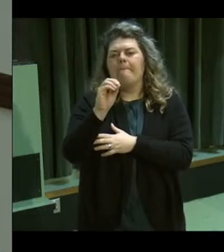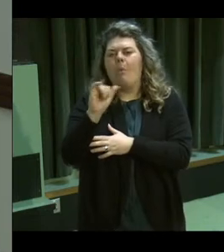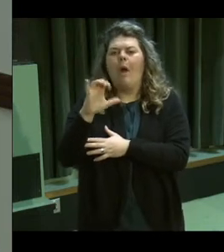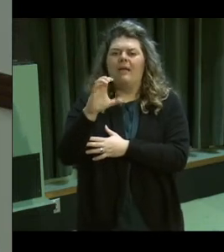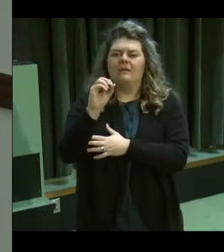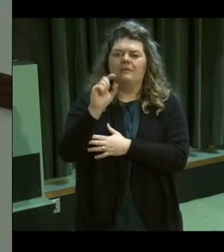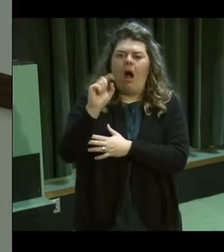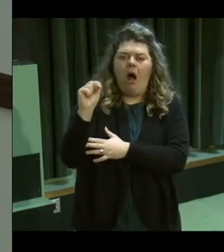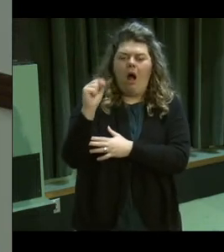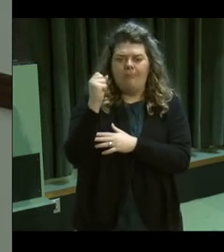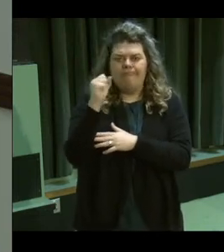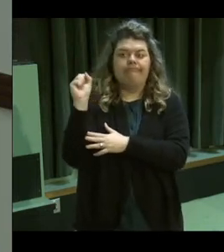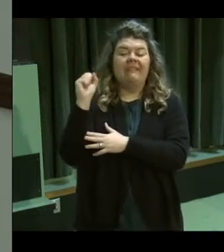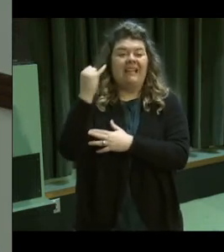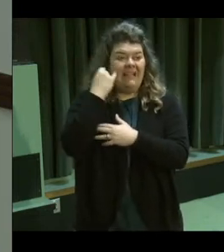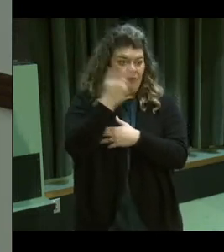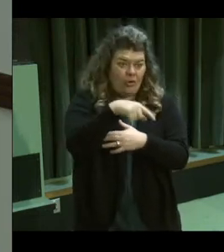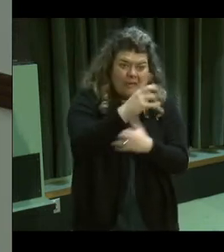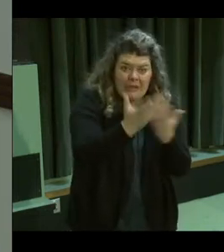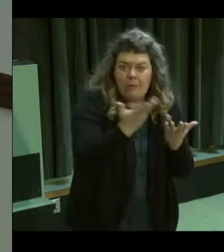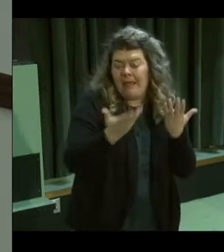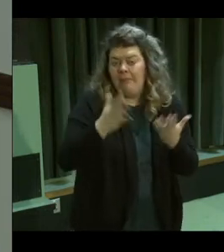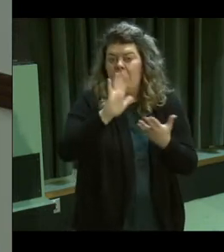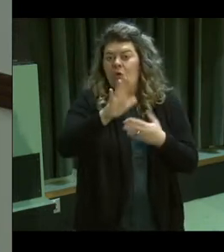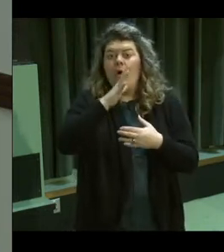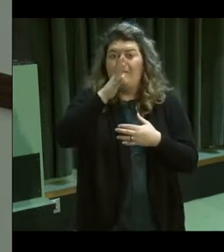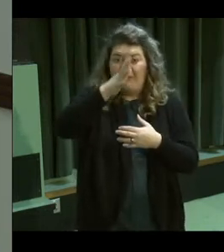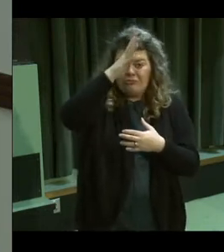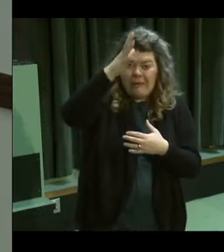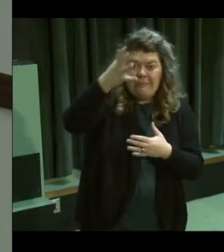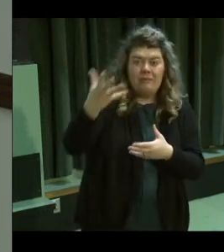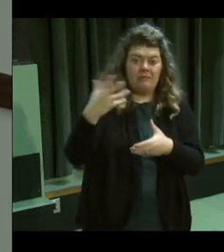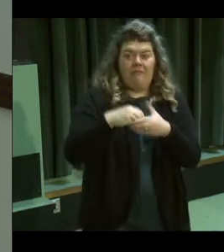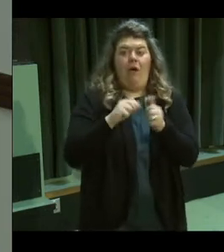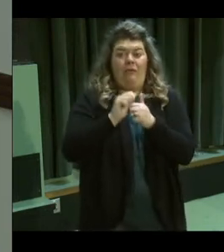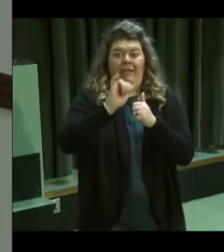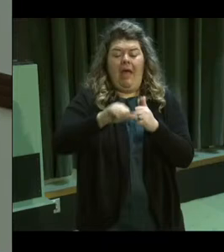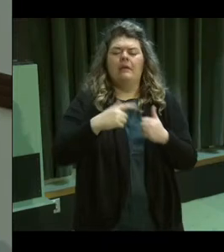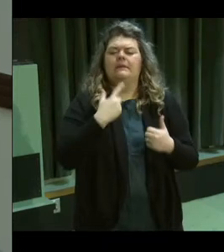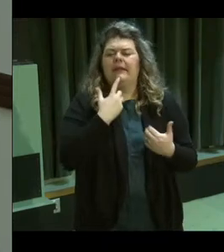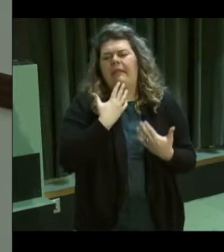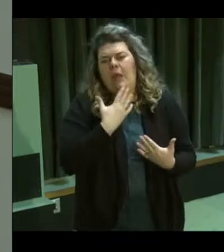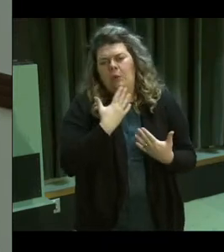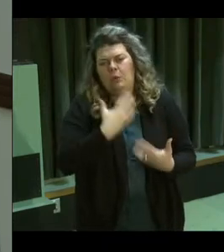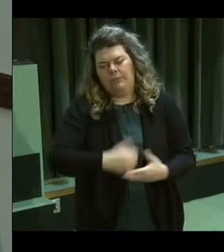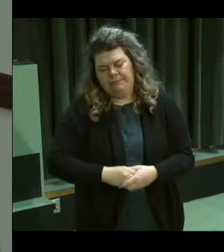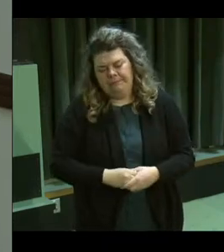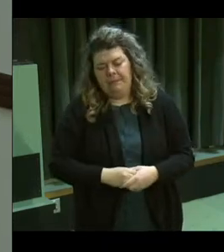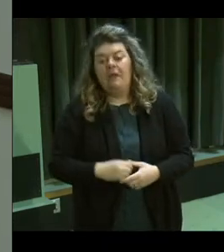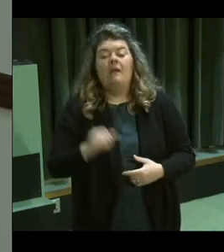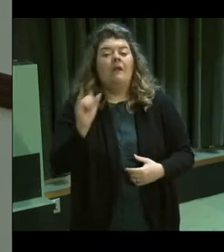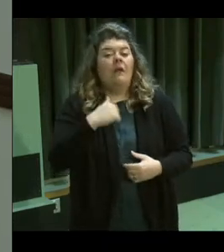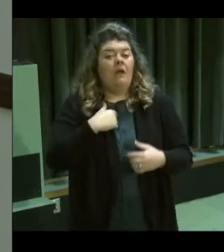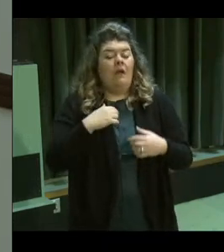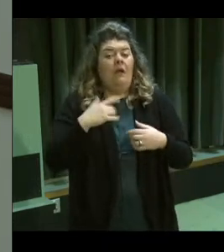of you here whose parents or grandparents participated, we